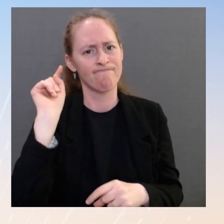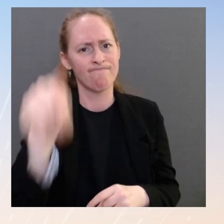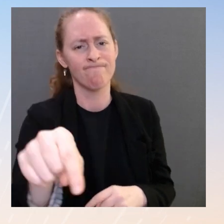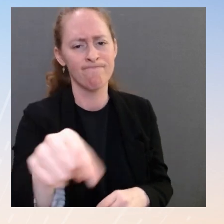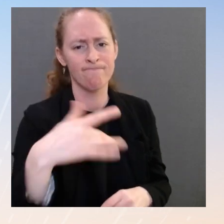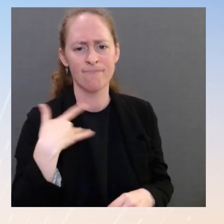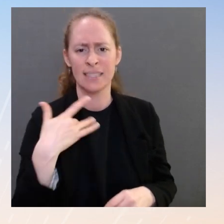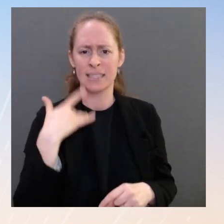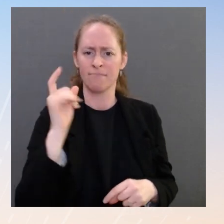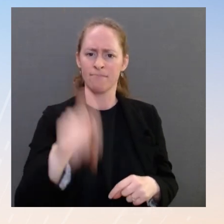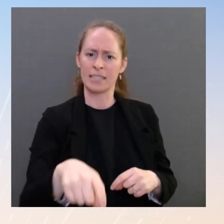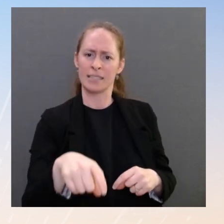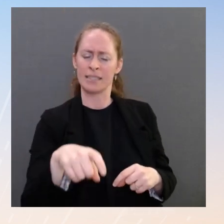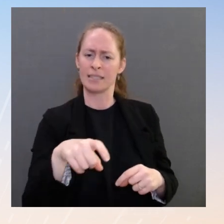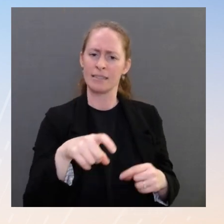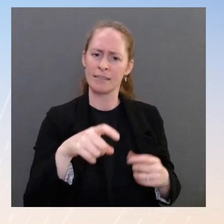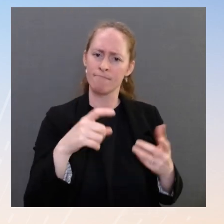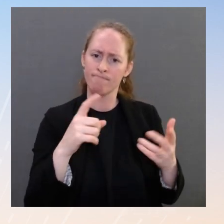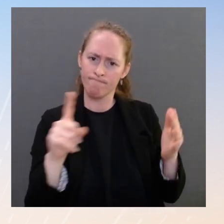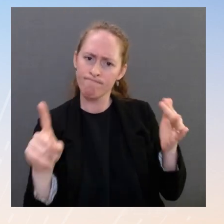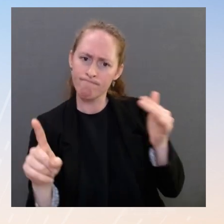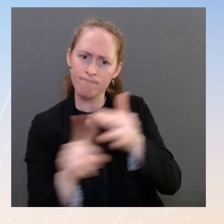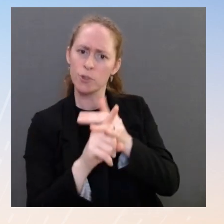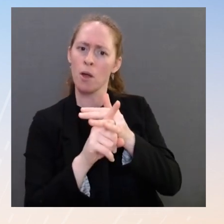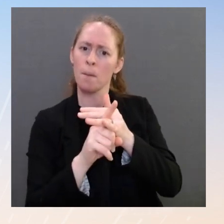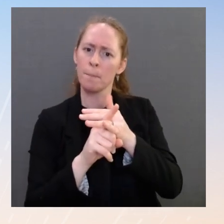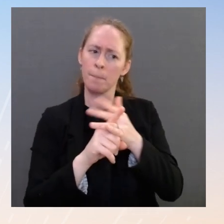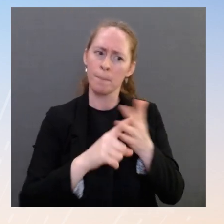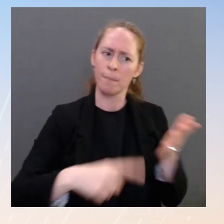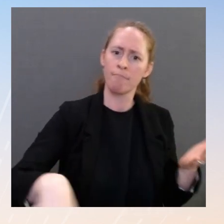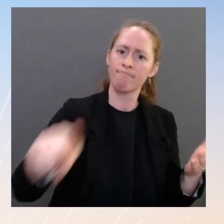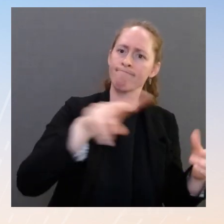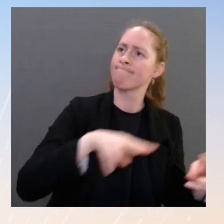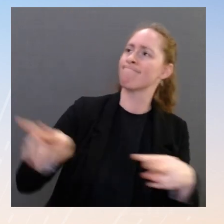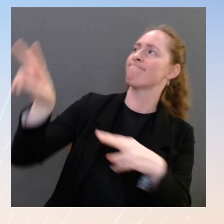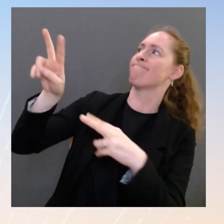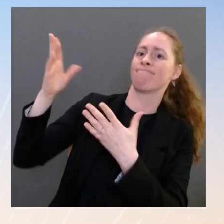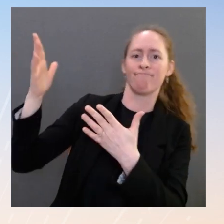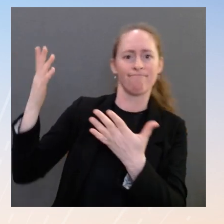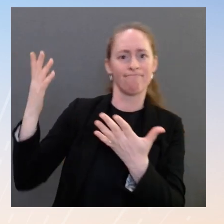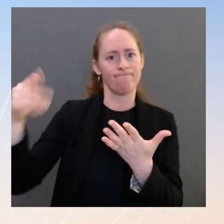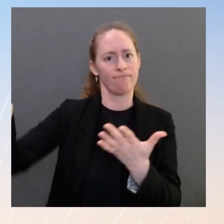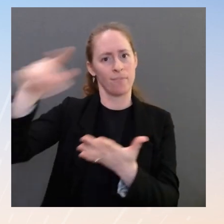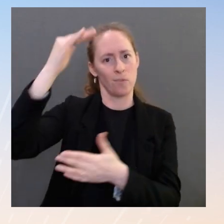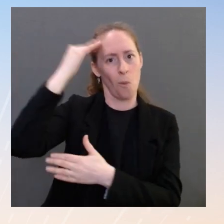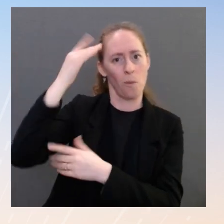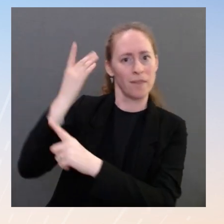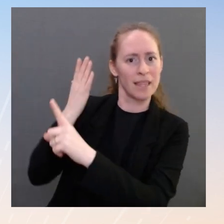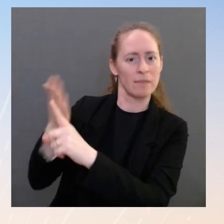Secretary Madeleine Albright. He made the decision to do that, despite the fact that there were hundreds if not thousands of people there.